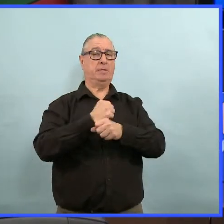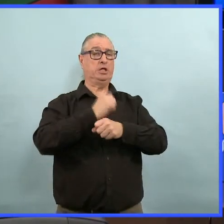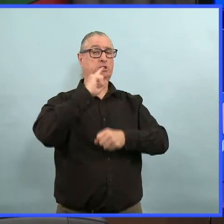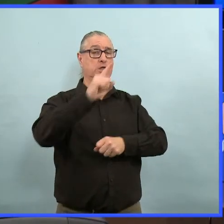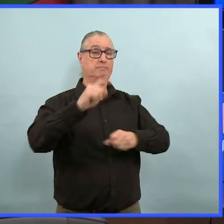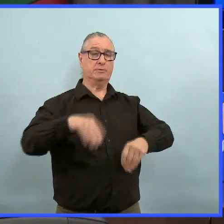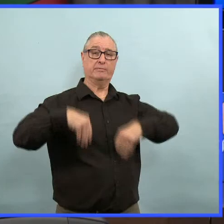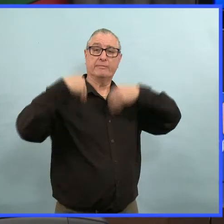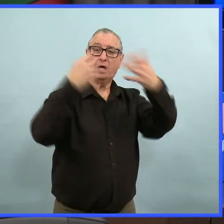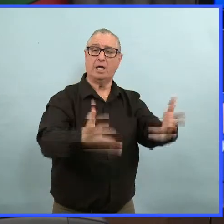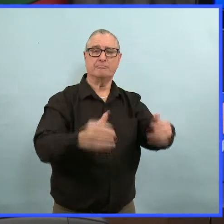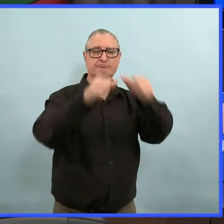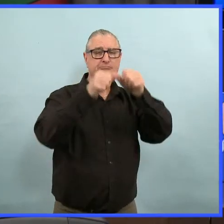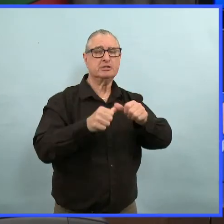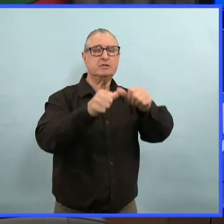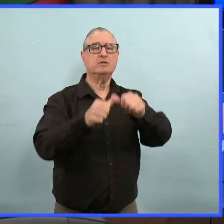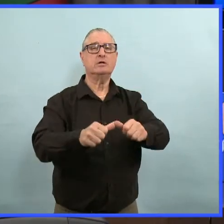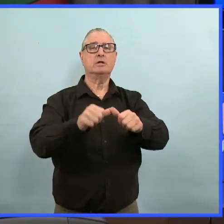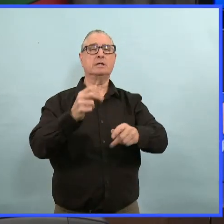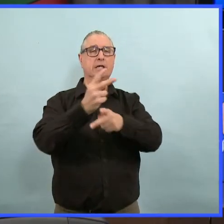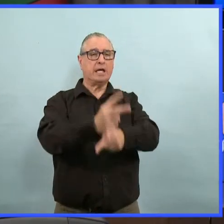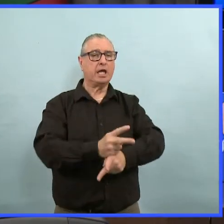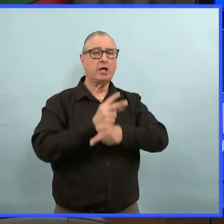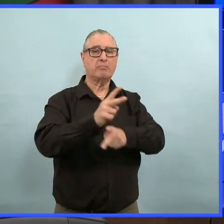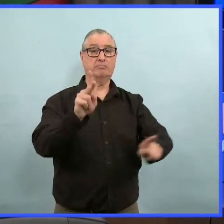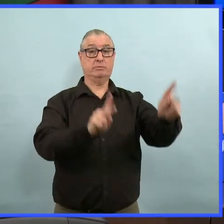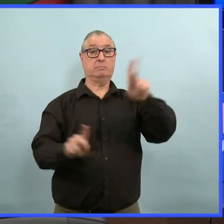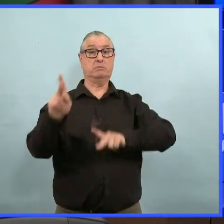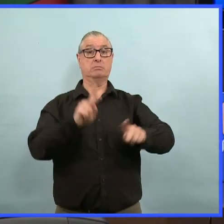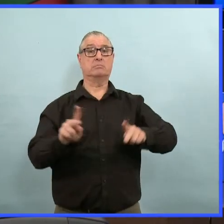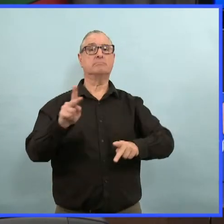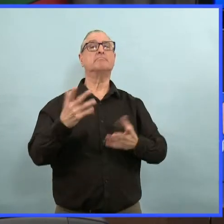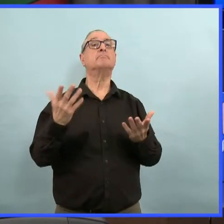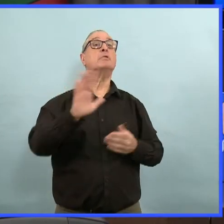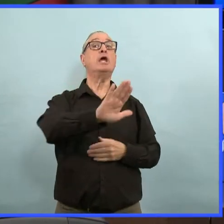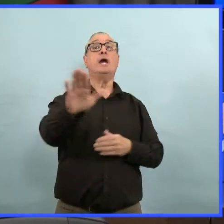most of those plans will be coordinated and some of them particularly for surgery will